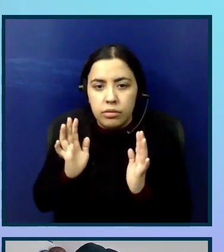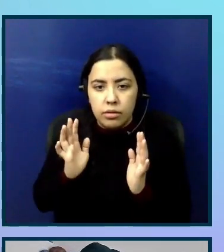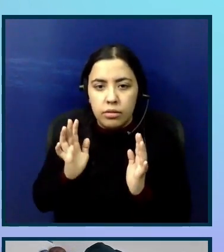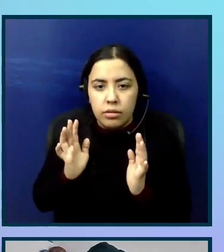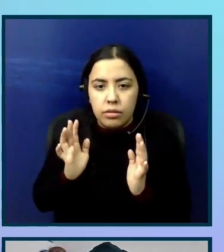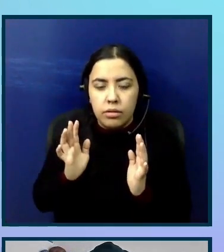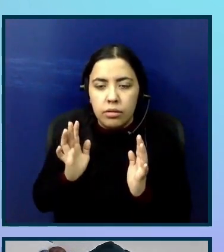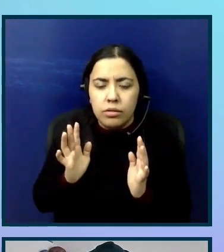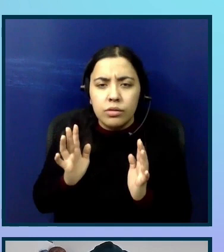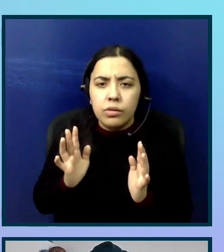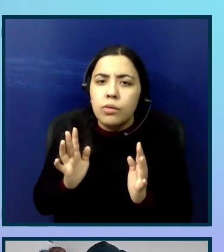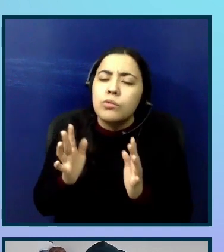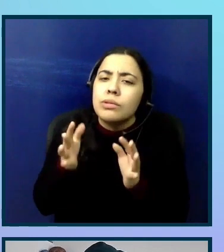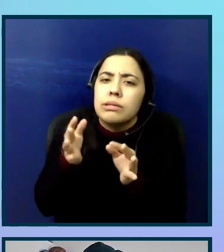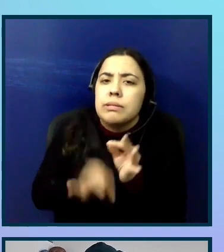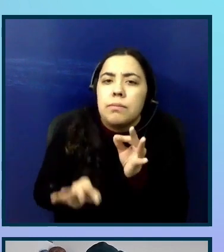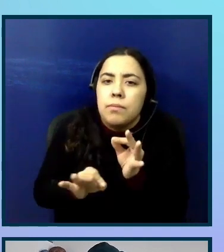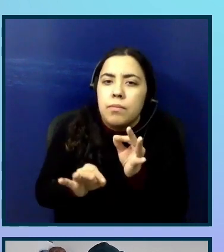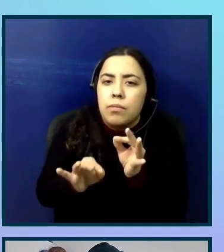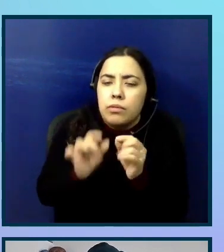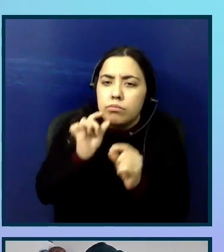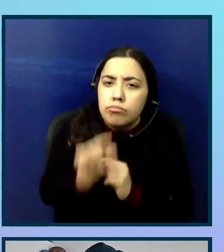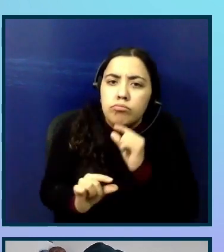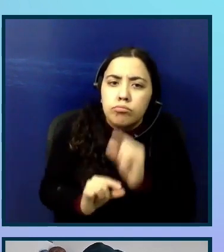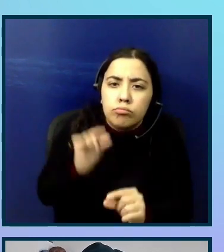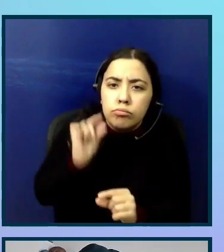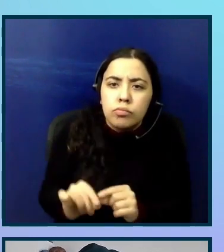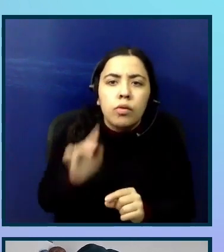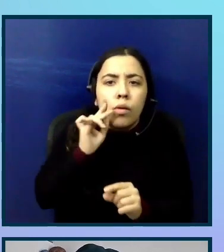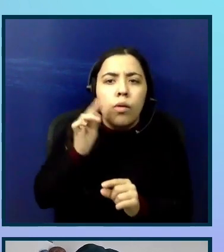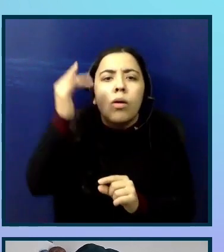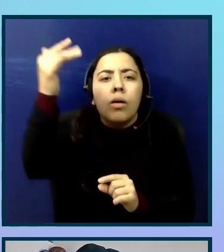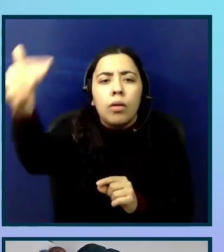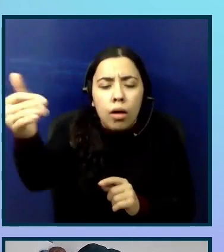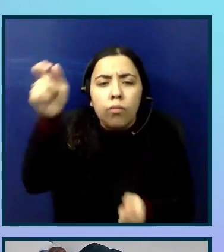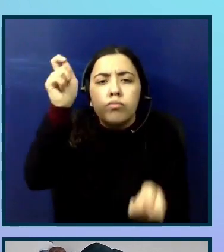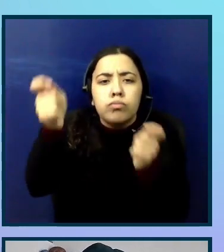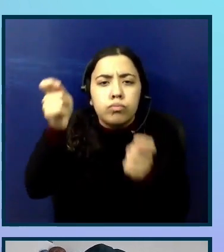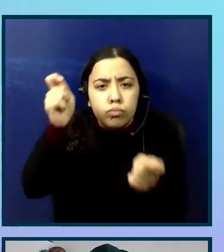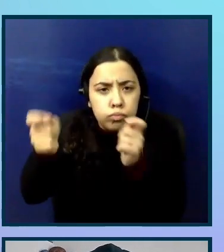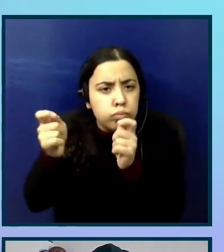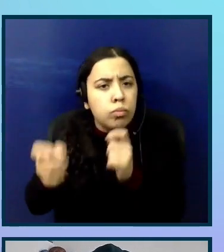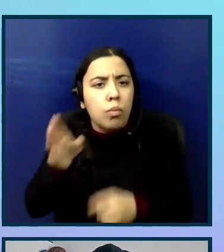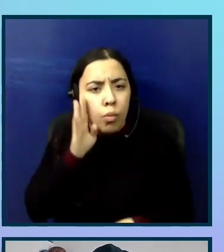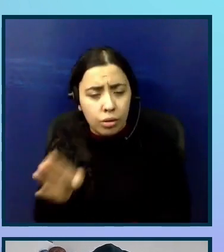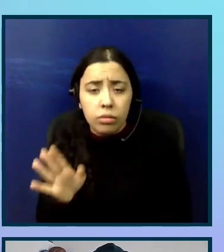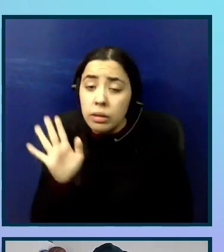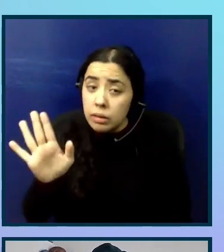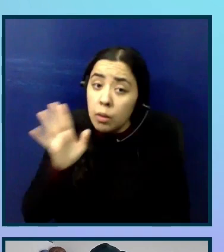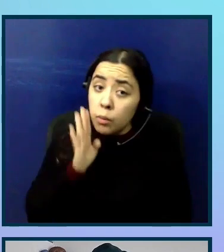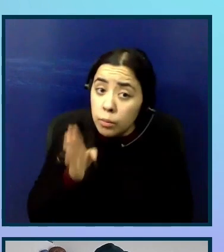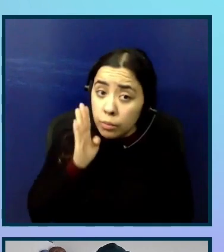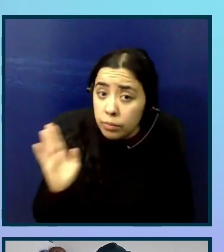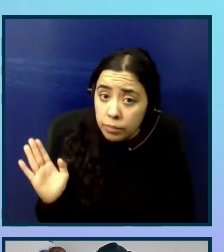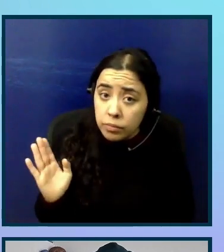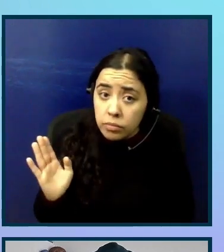Have them do just small sense tests. And again, this will evolve over time, right? It will. Something as simple as keyboard testing will